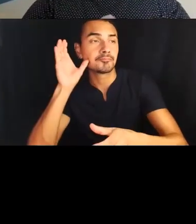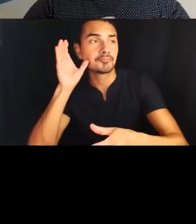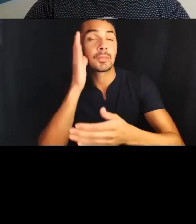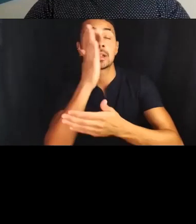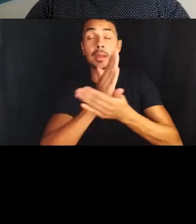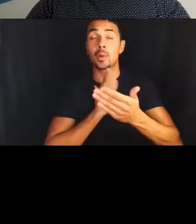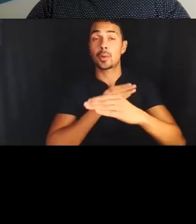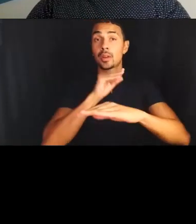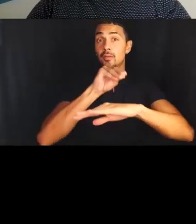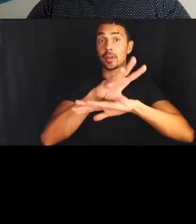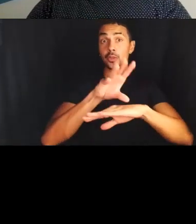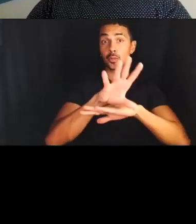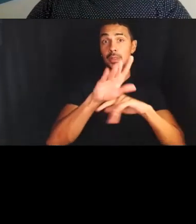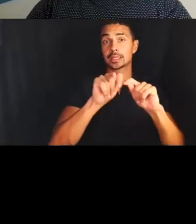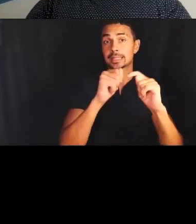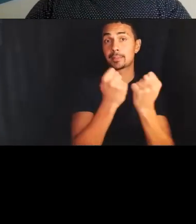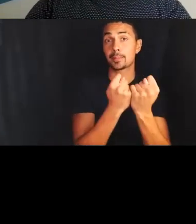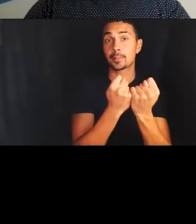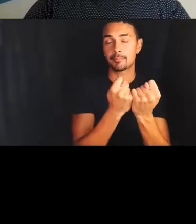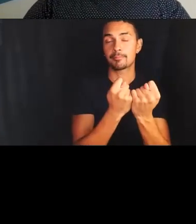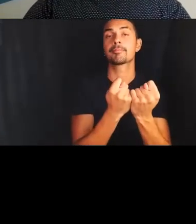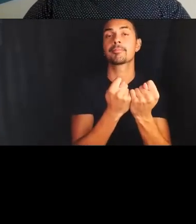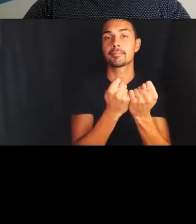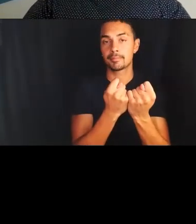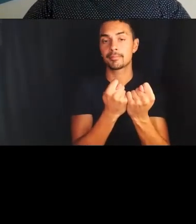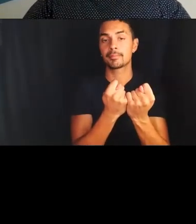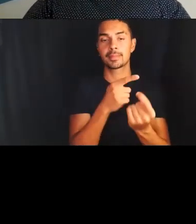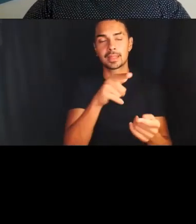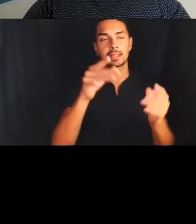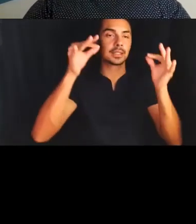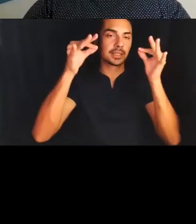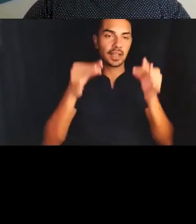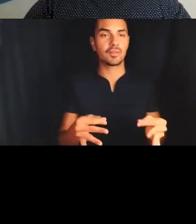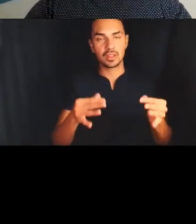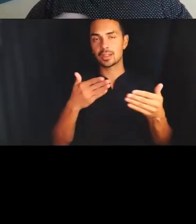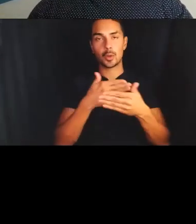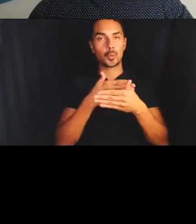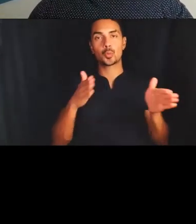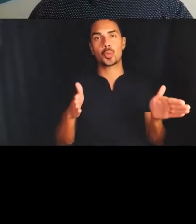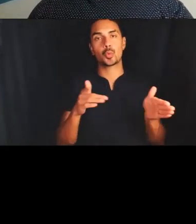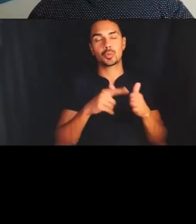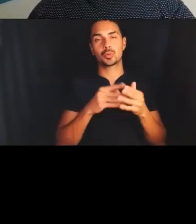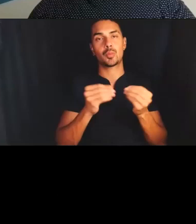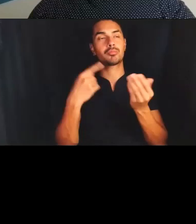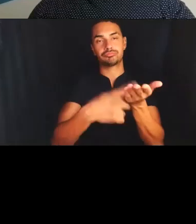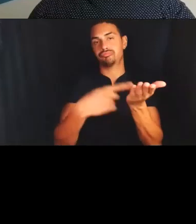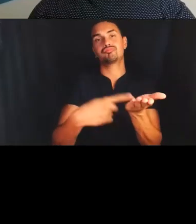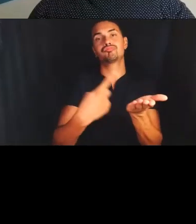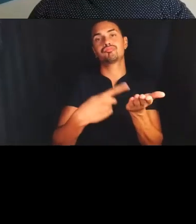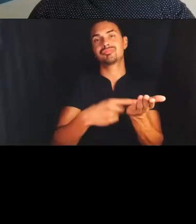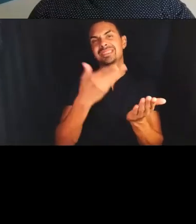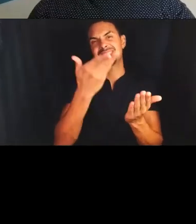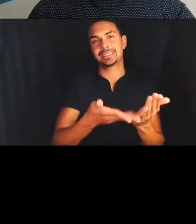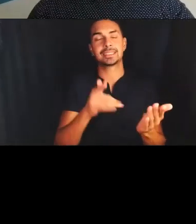but there's definitely room for talking to more of those. This is awesome, thank you all.